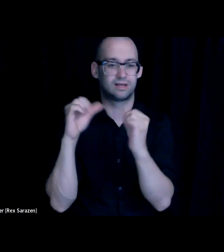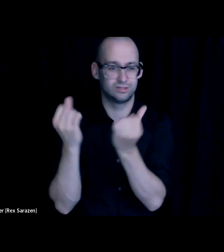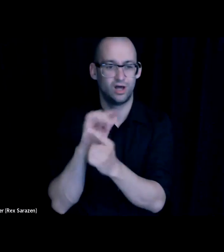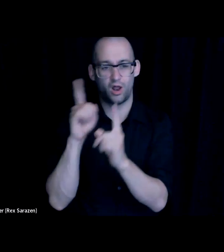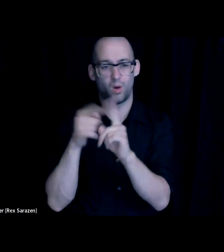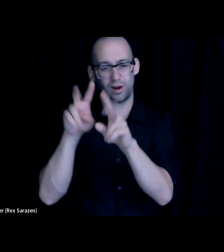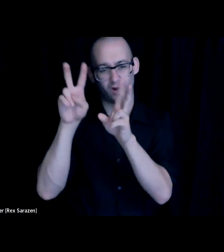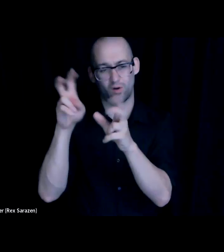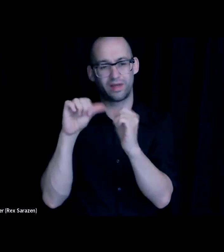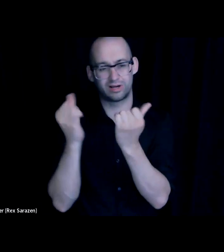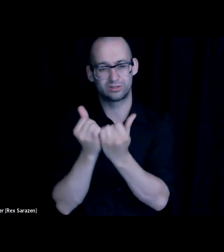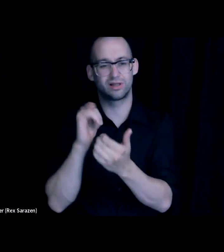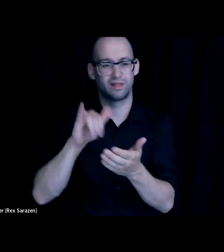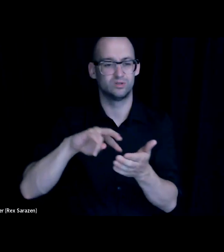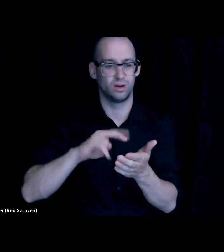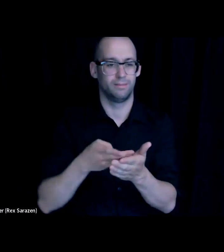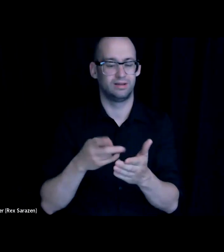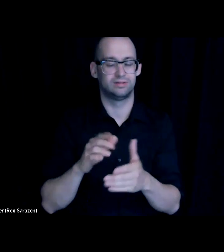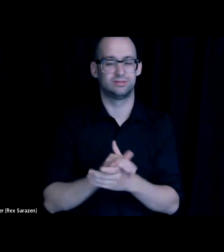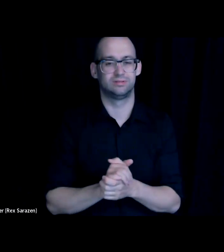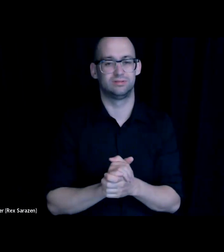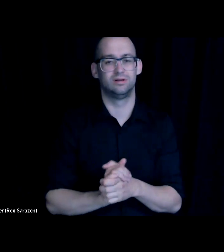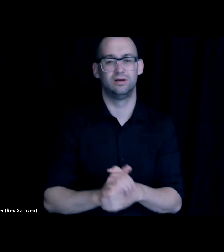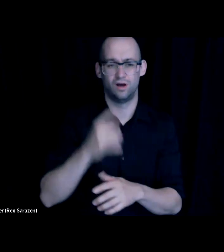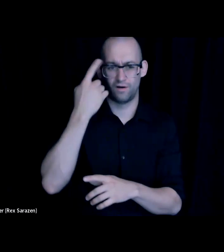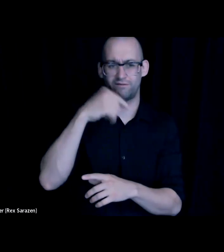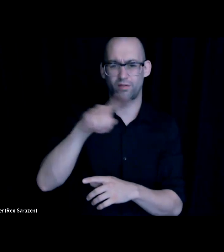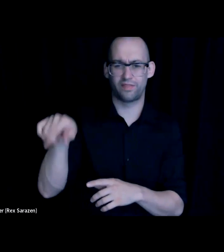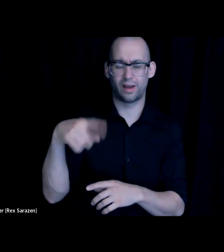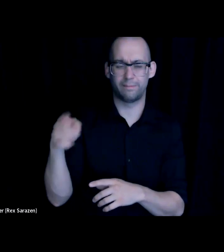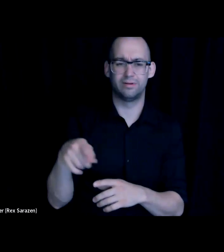that's what I'm speaking of. So for them to for us to ensure that they continue to get